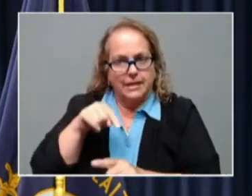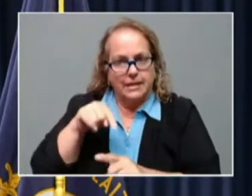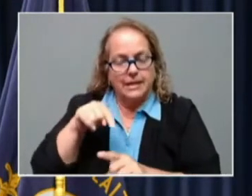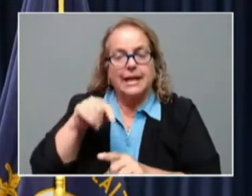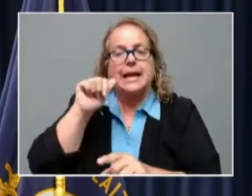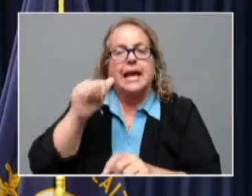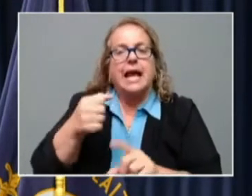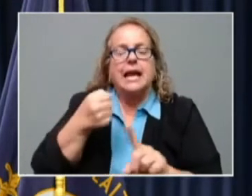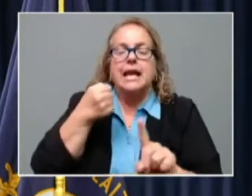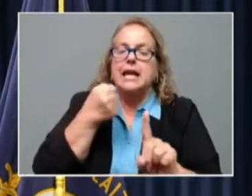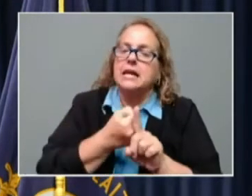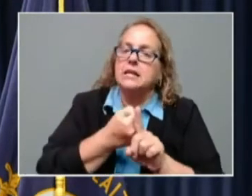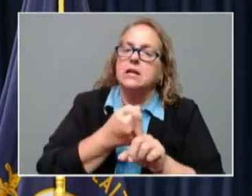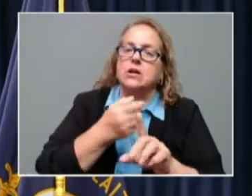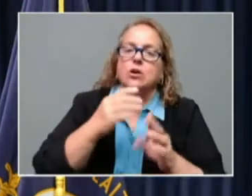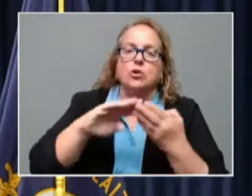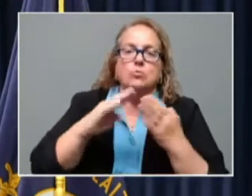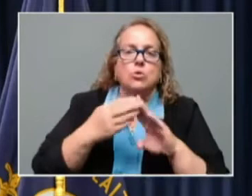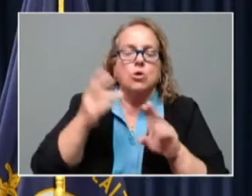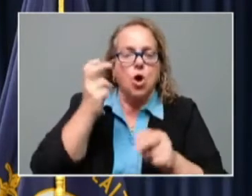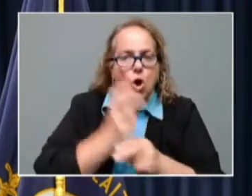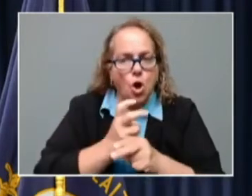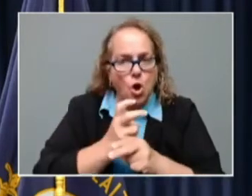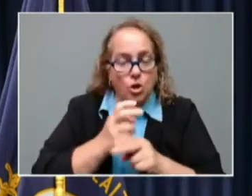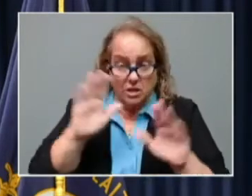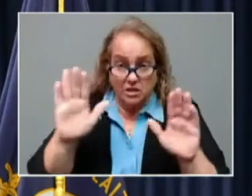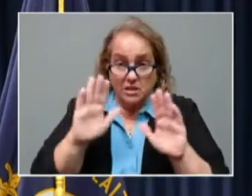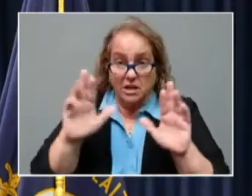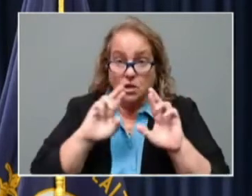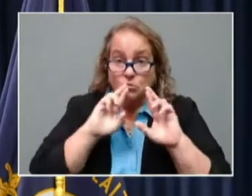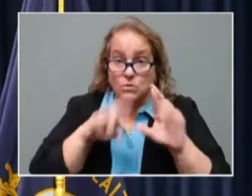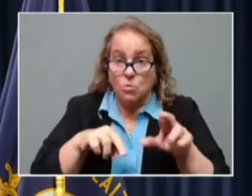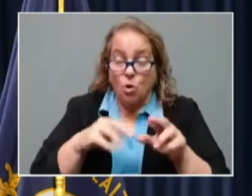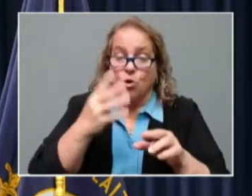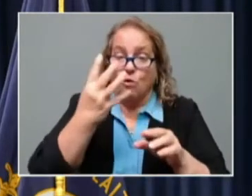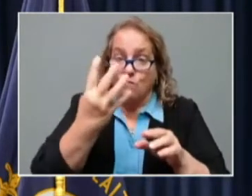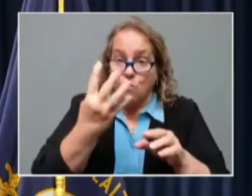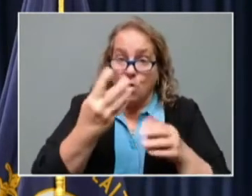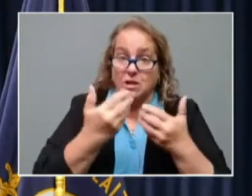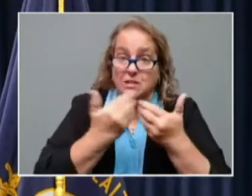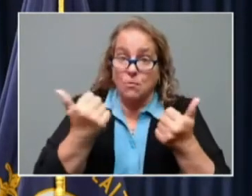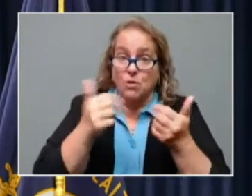Sunday's report had four separate deaths from Letcher County, all of